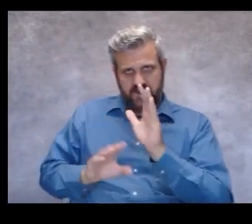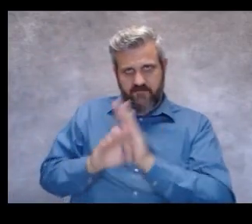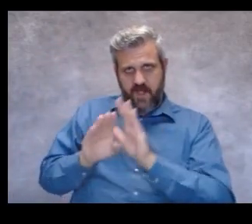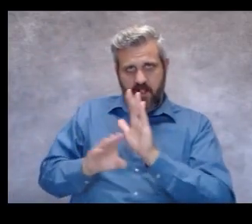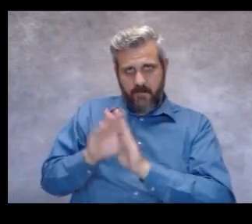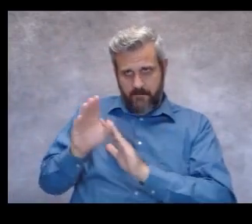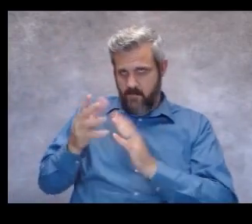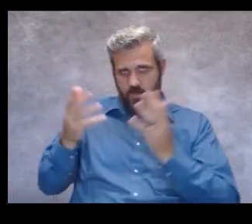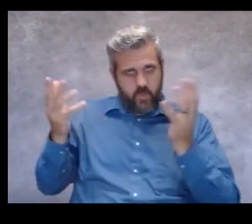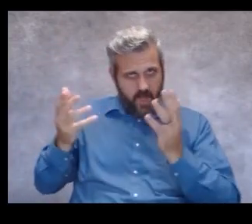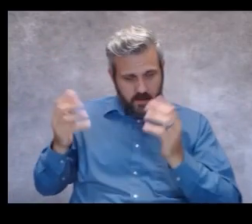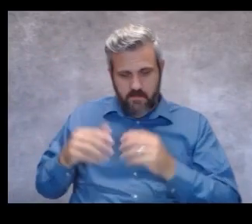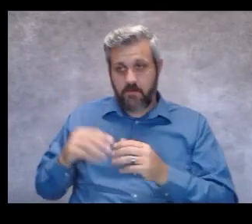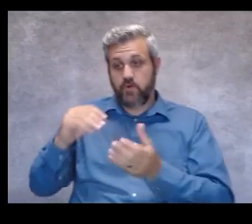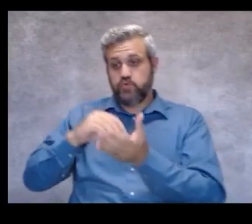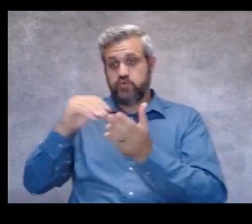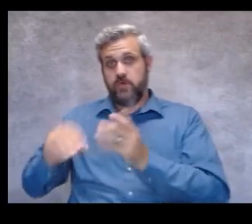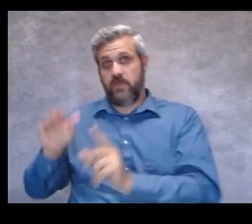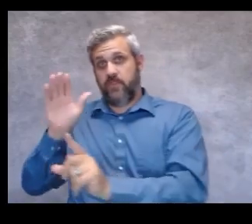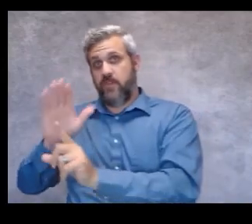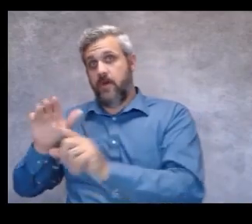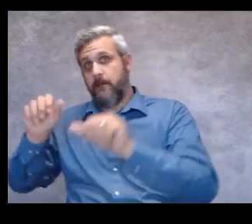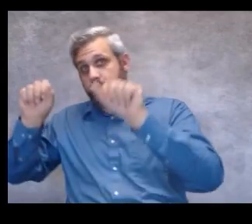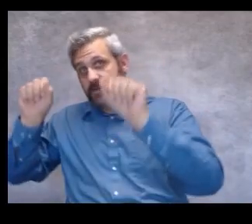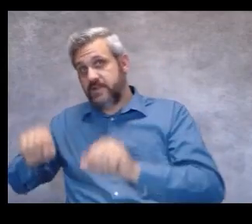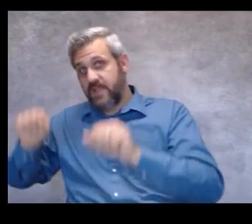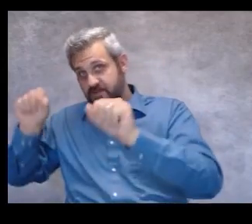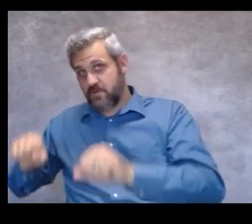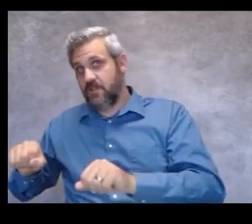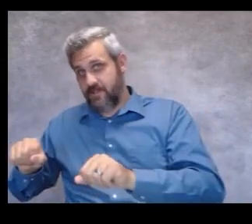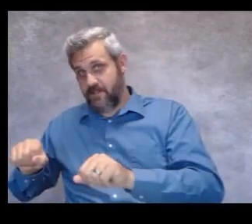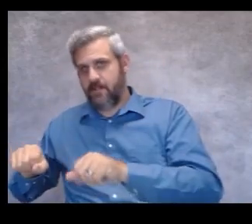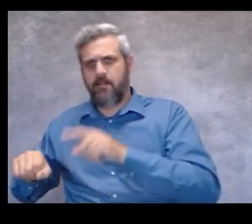significant gap between a student's potential ability and demonstrated